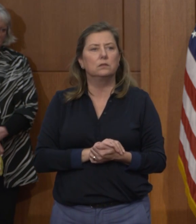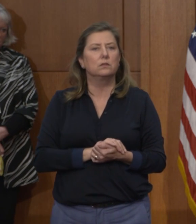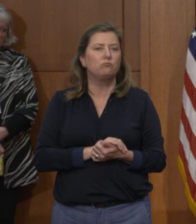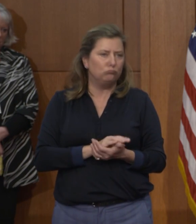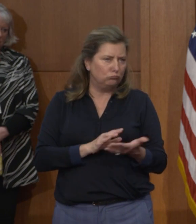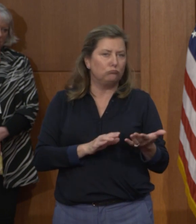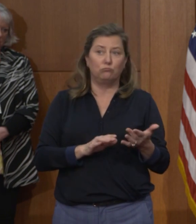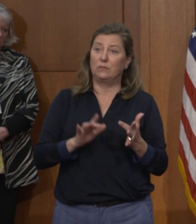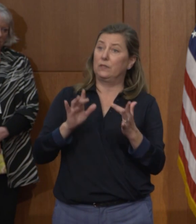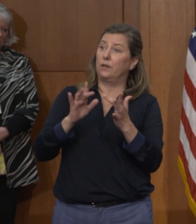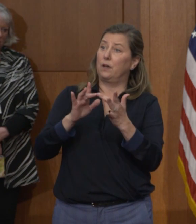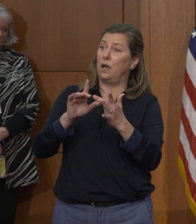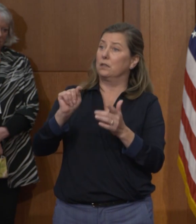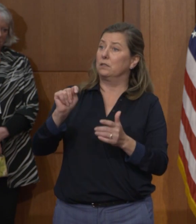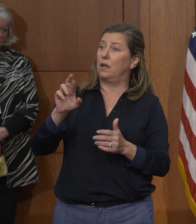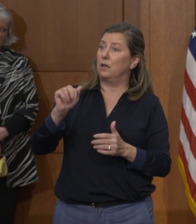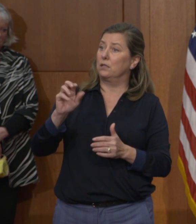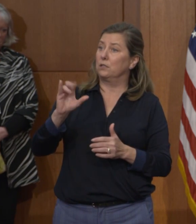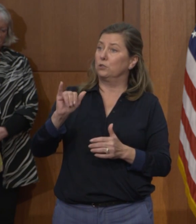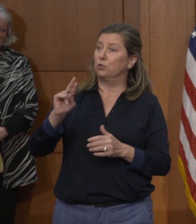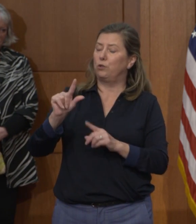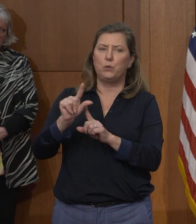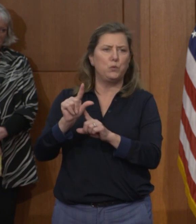contact tracing and how we propose to do that as we step up to prepare for a